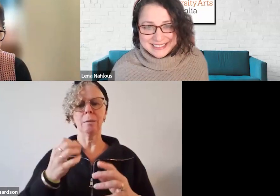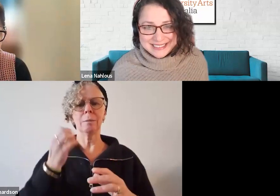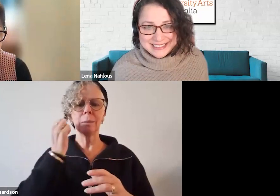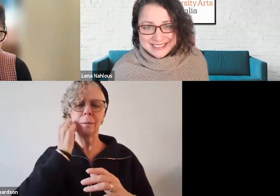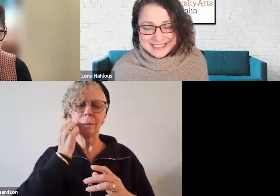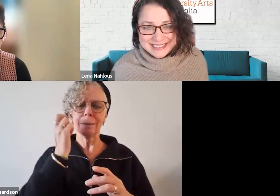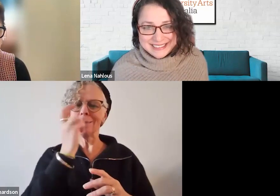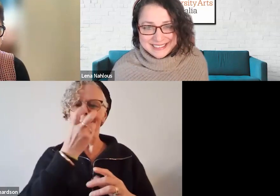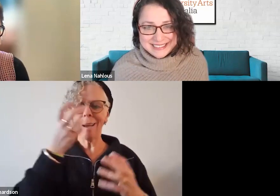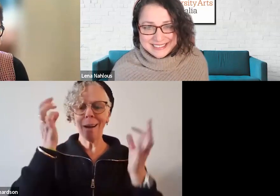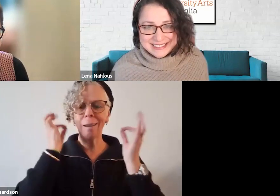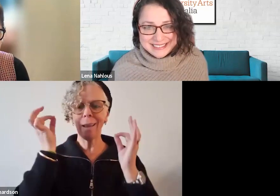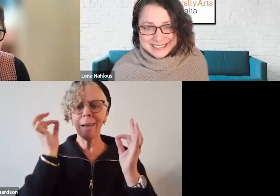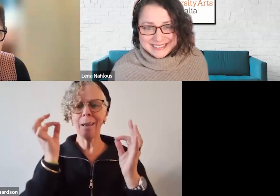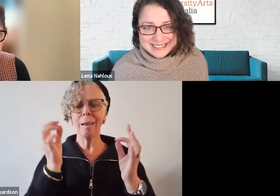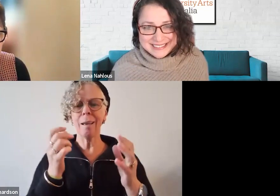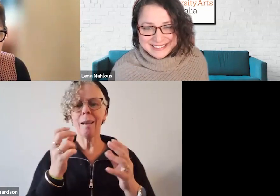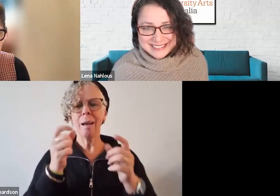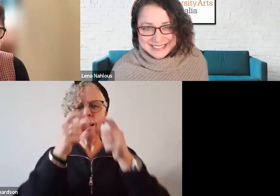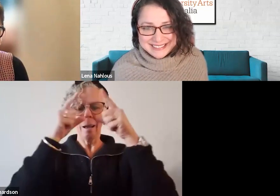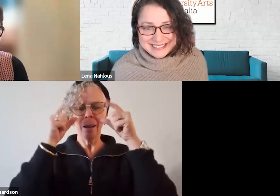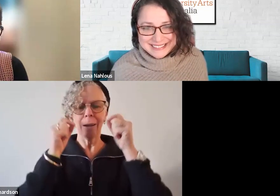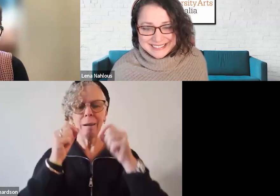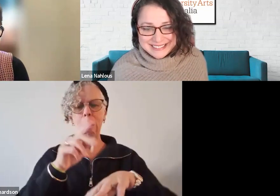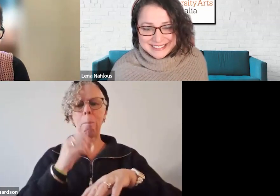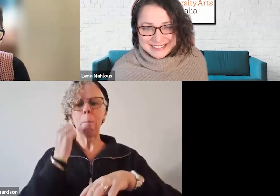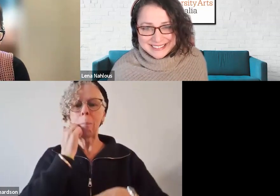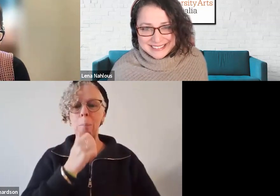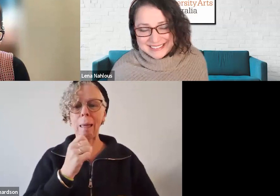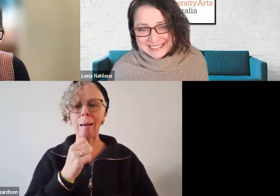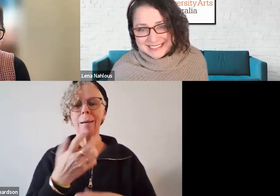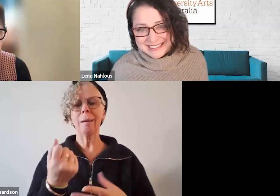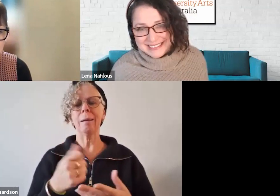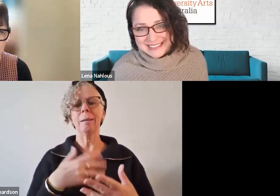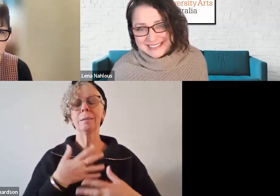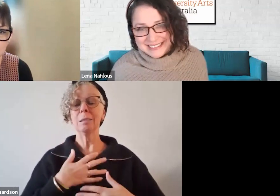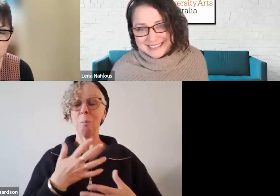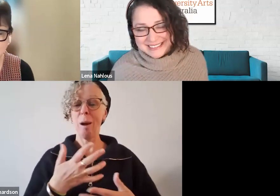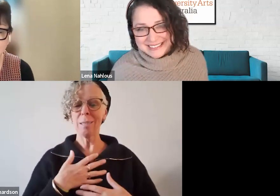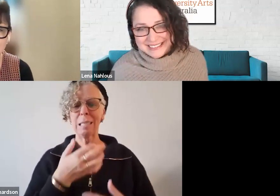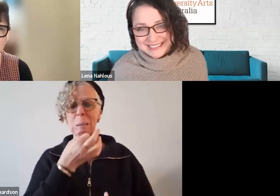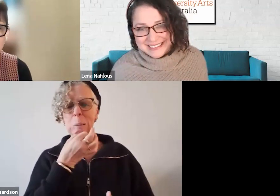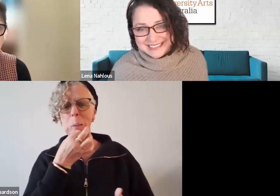I've got black-rimmed glasses on today and I've got surprisingly a little bit of multicolor.